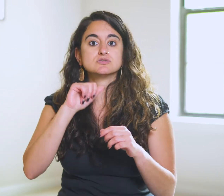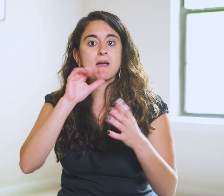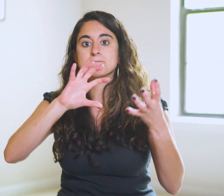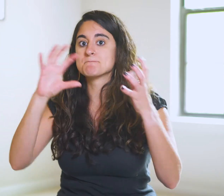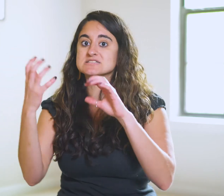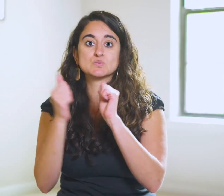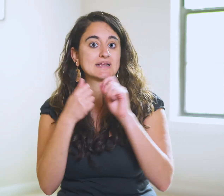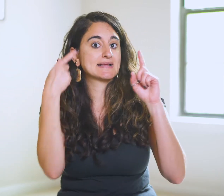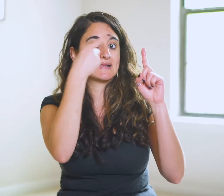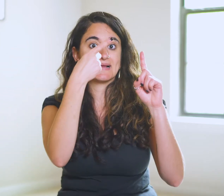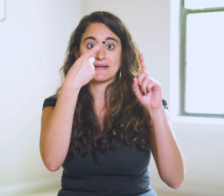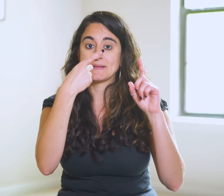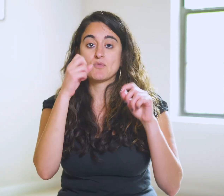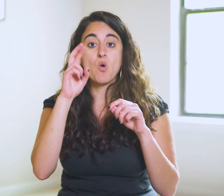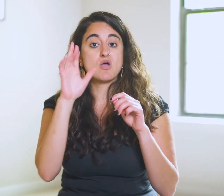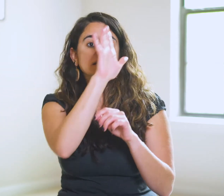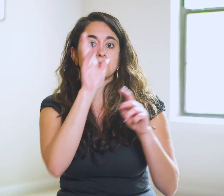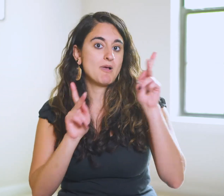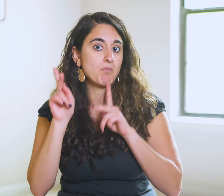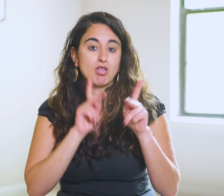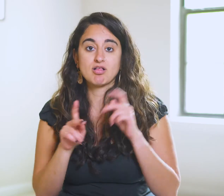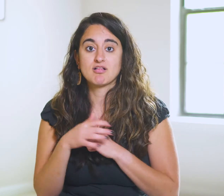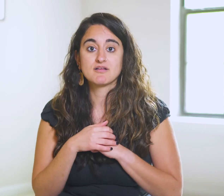not to mess with Him or His people.